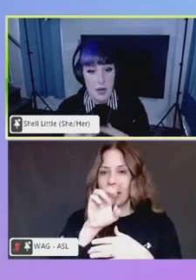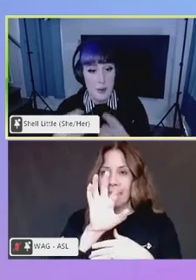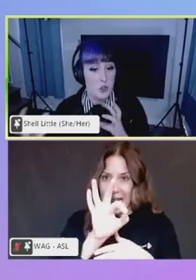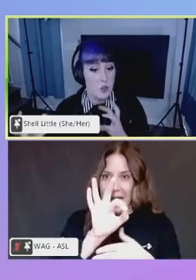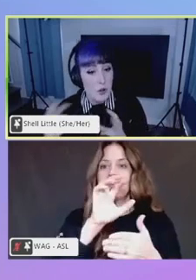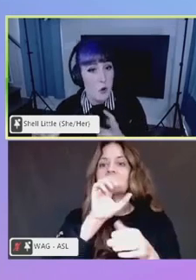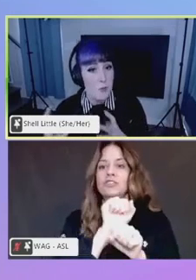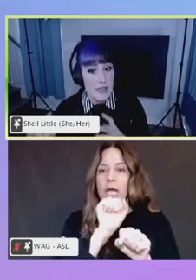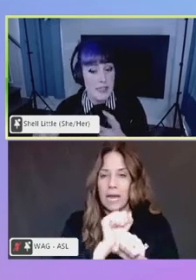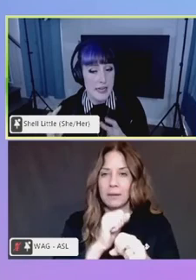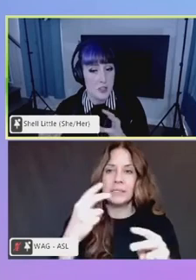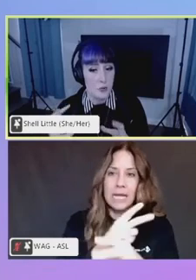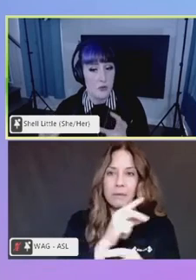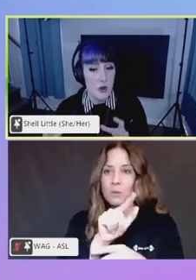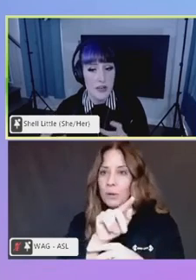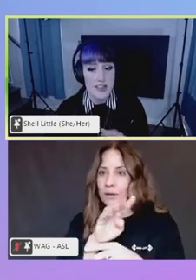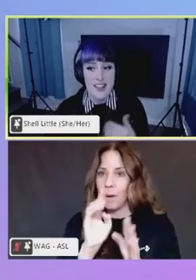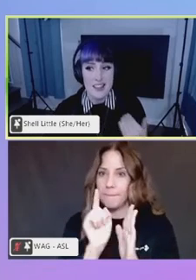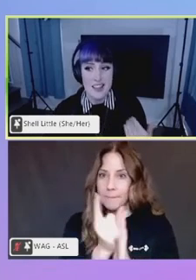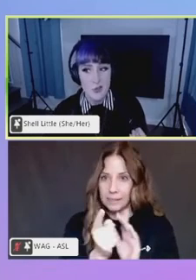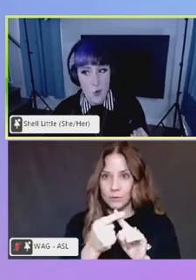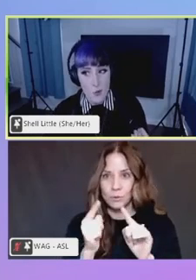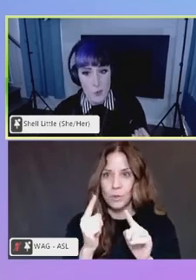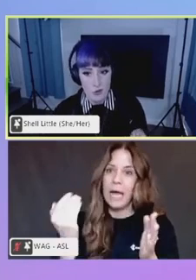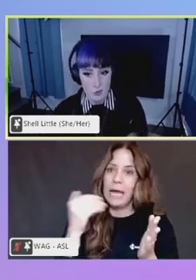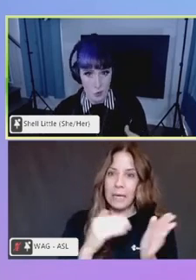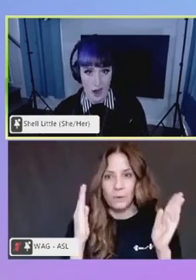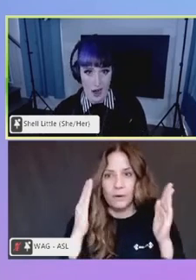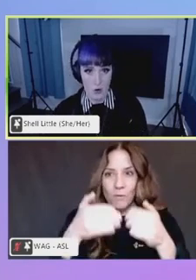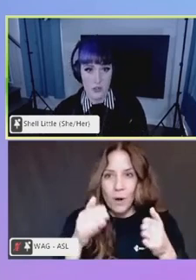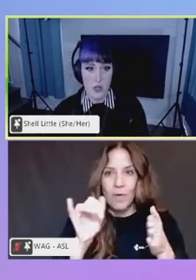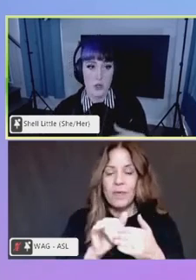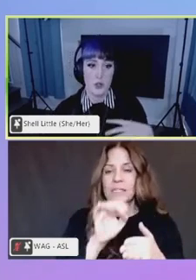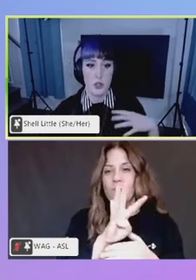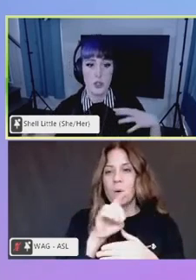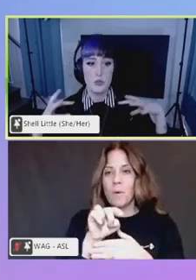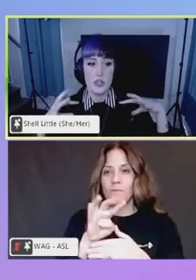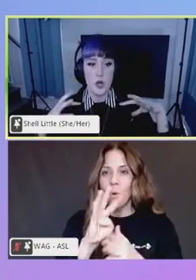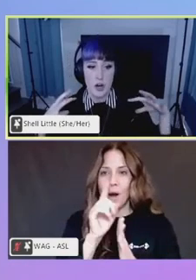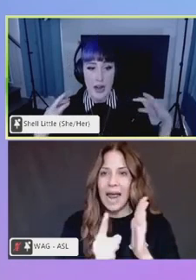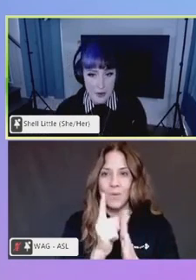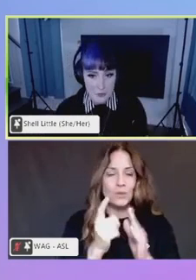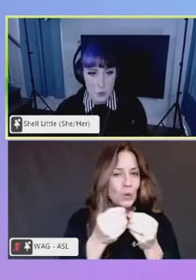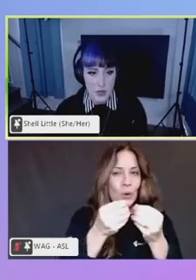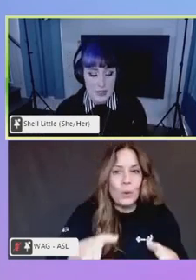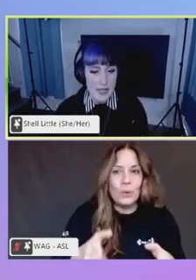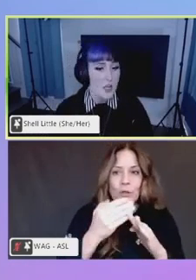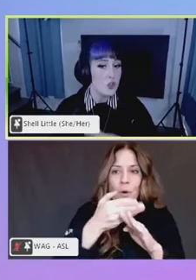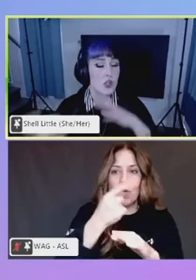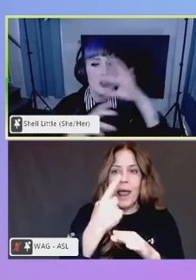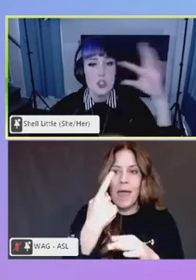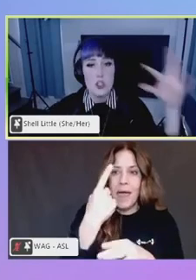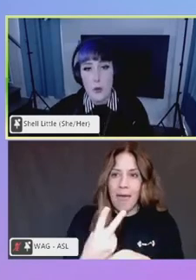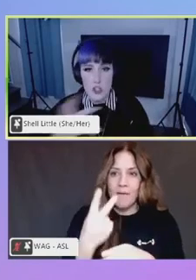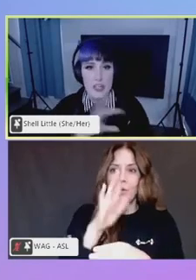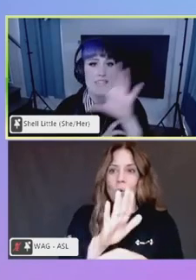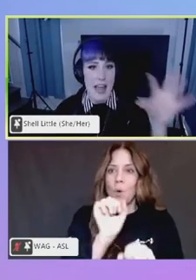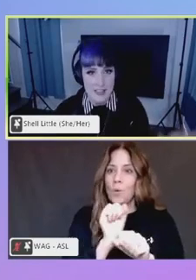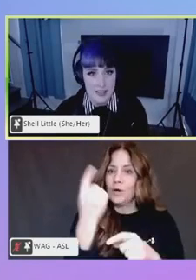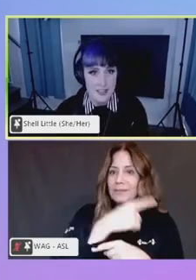23 minutes per job. And if you take an eight-hour workday, and that you subtract out, then nine jobs times 24 minutes takes to